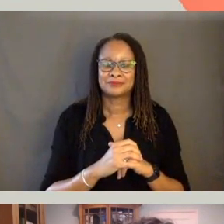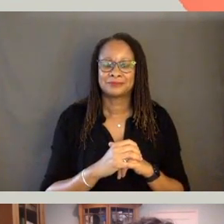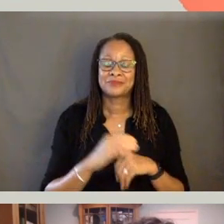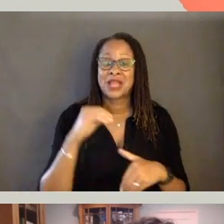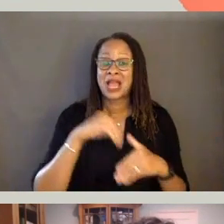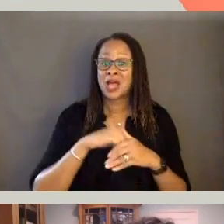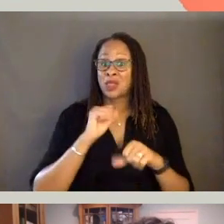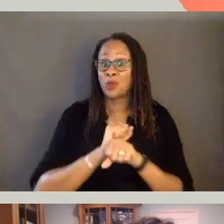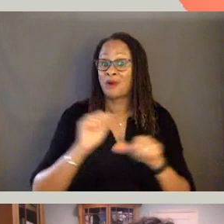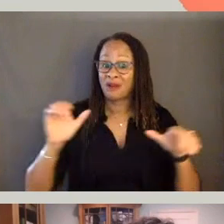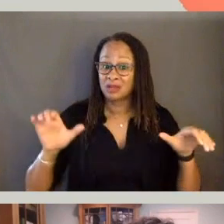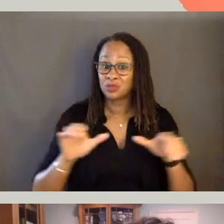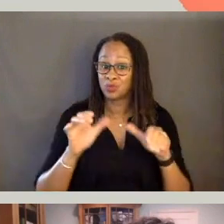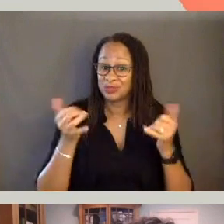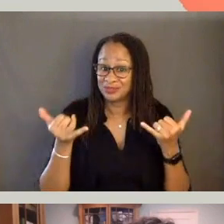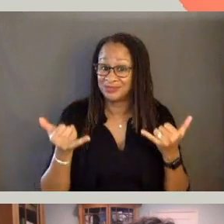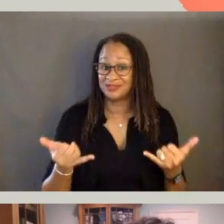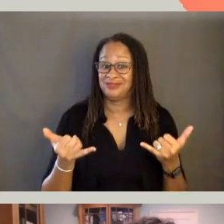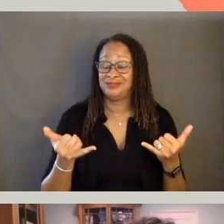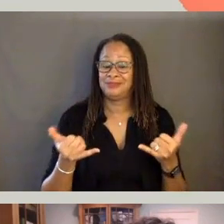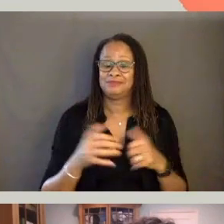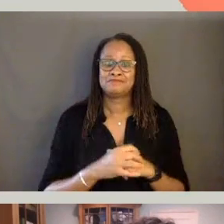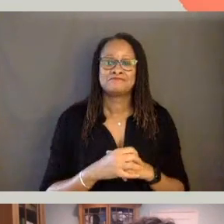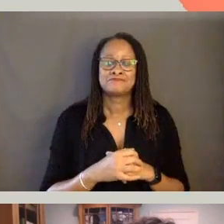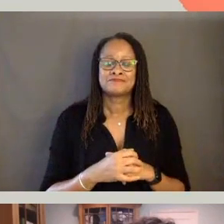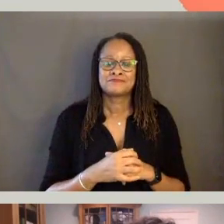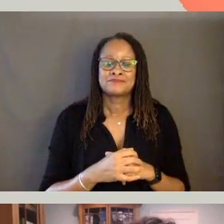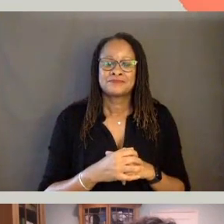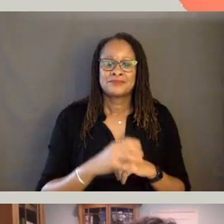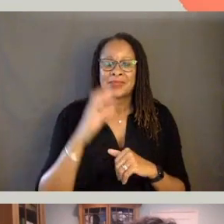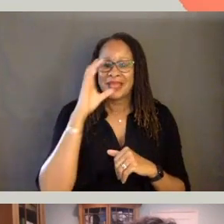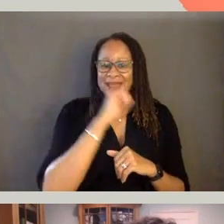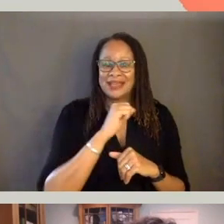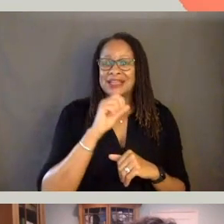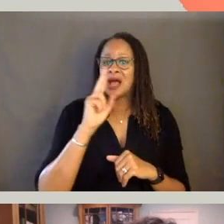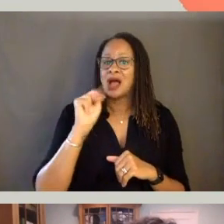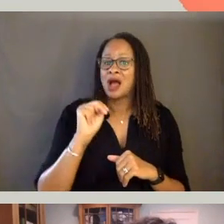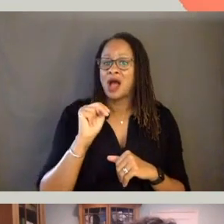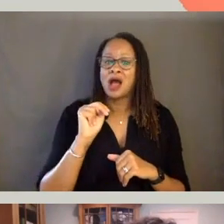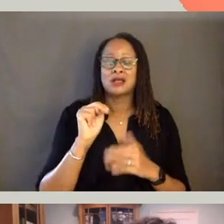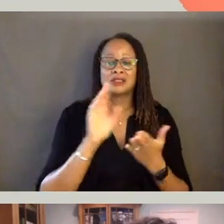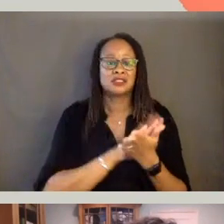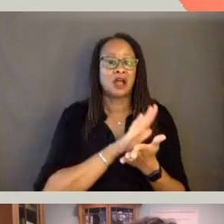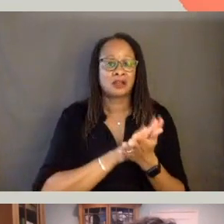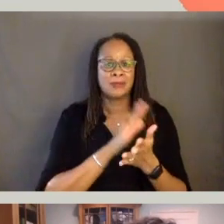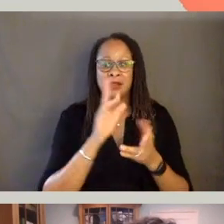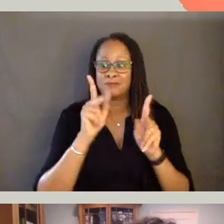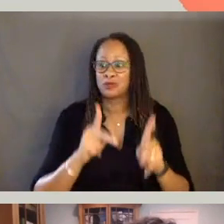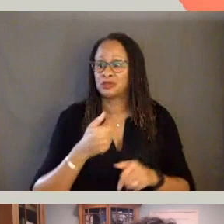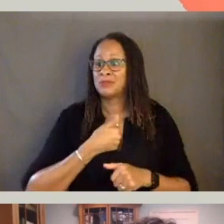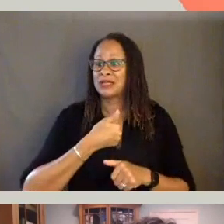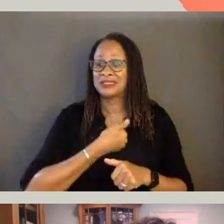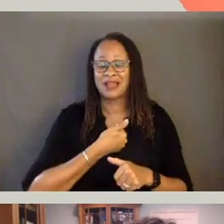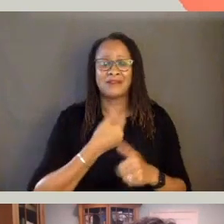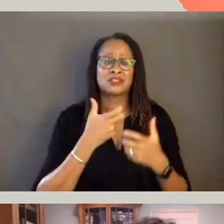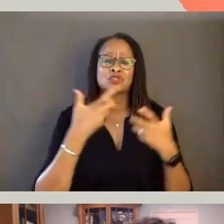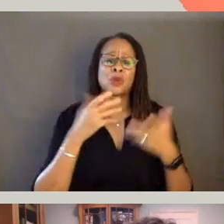In the work that I do, I guess, as an undocumented person myself,